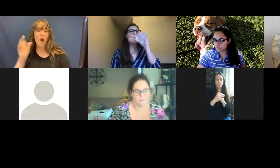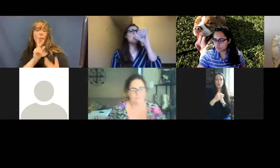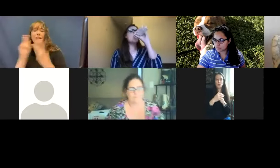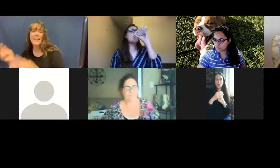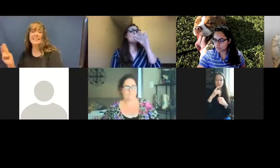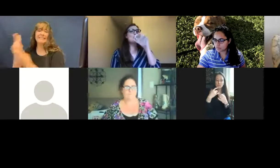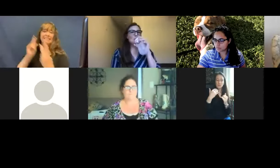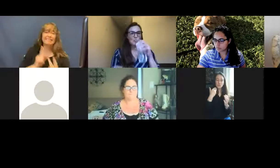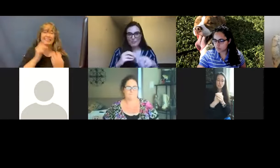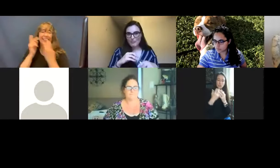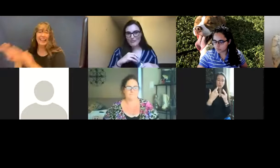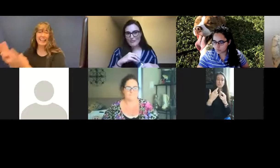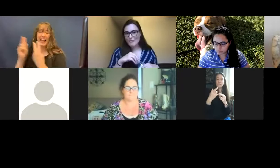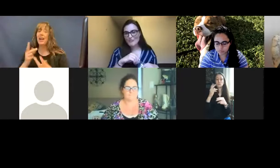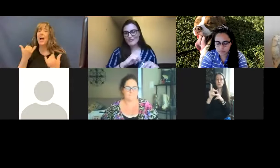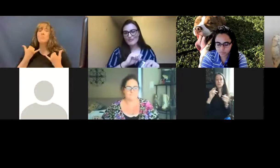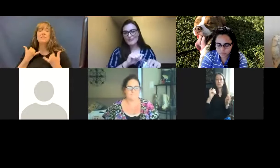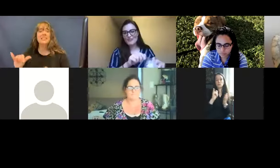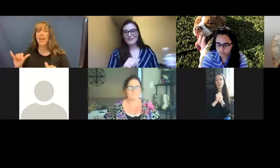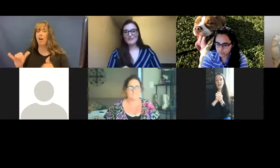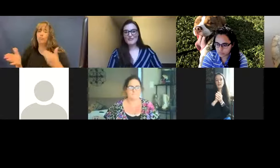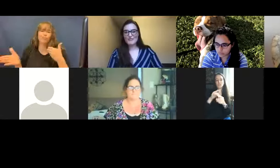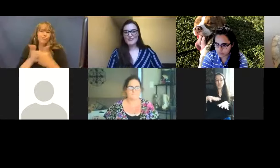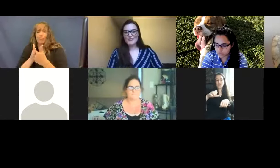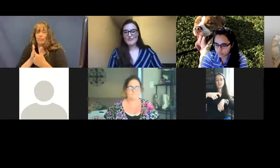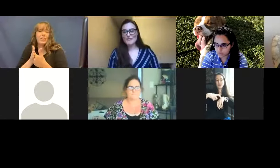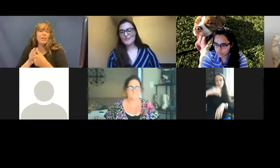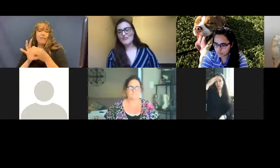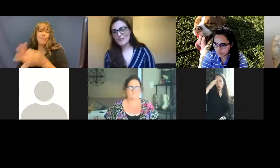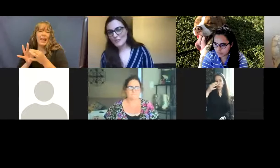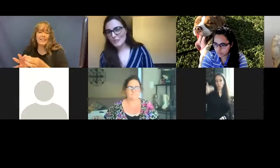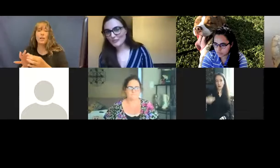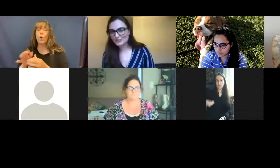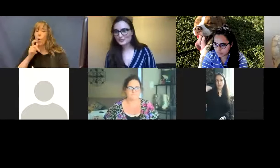know, I'm still good, close friends with the people that took the time to know who I was